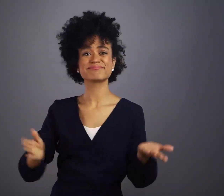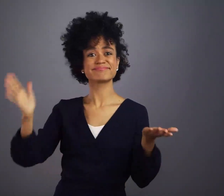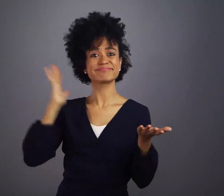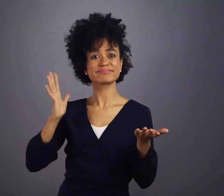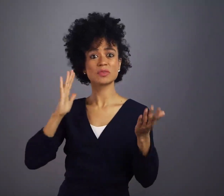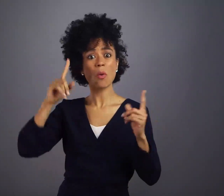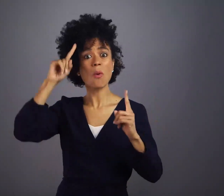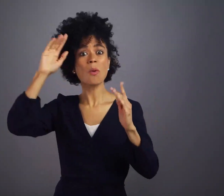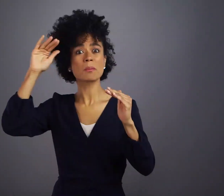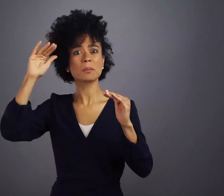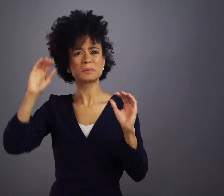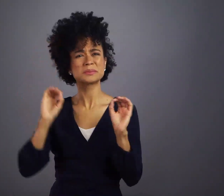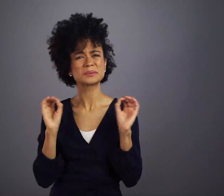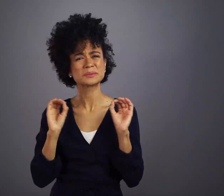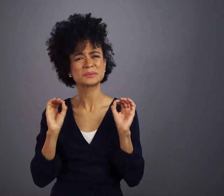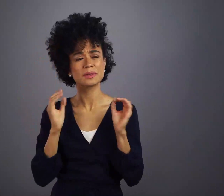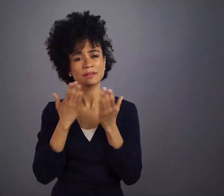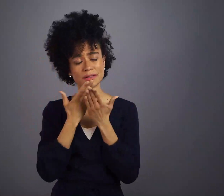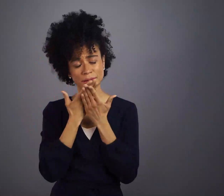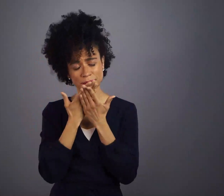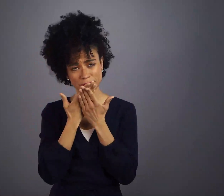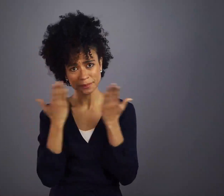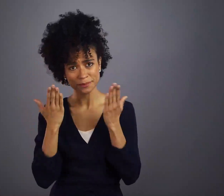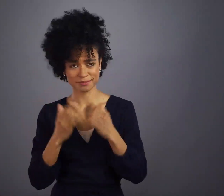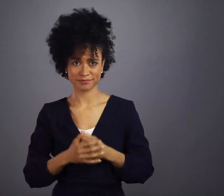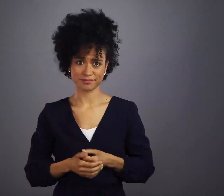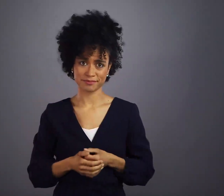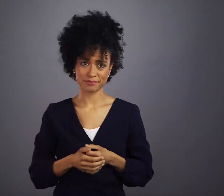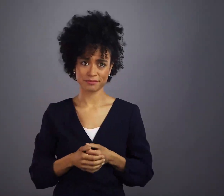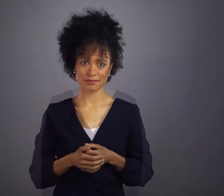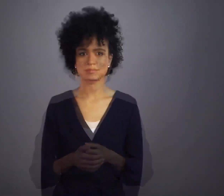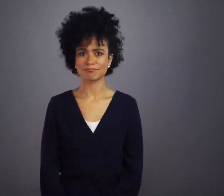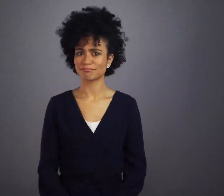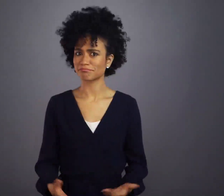Nearly all have recovered. They have solved the drink problem.